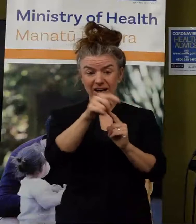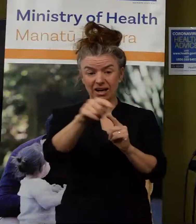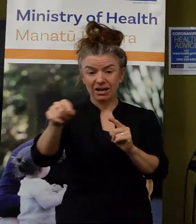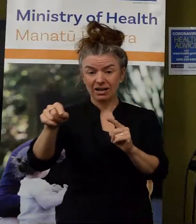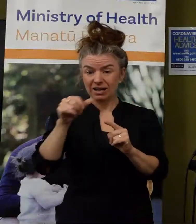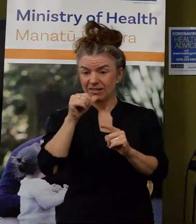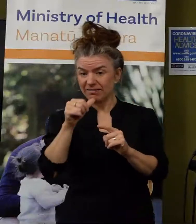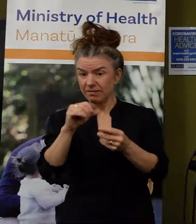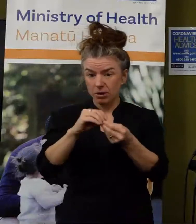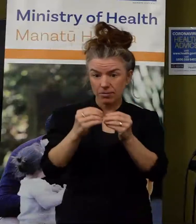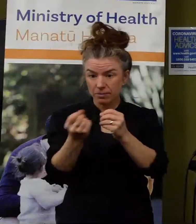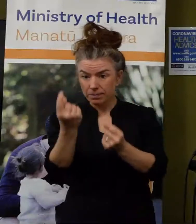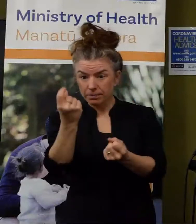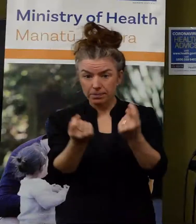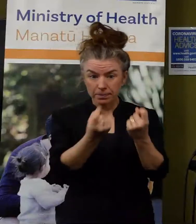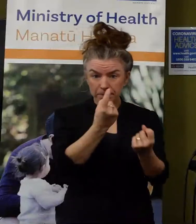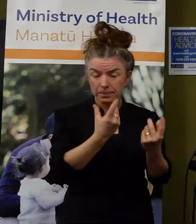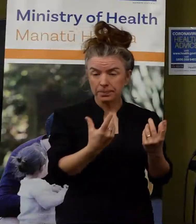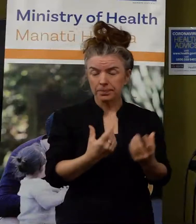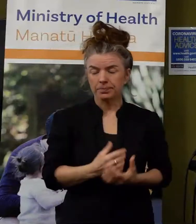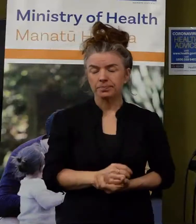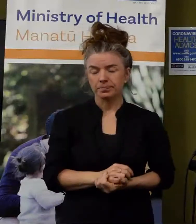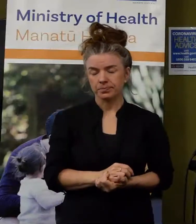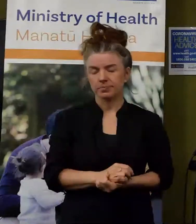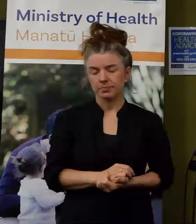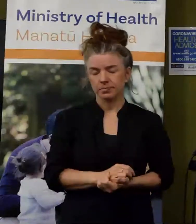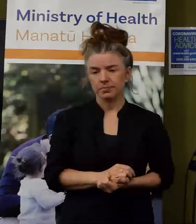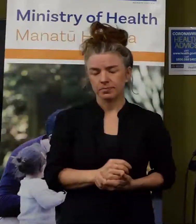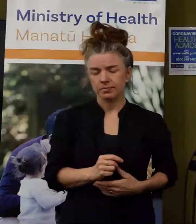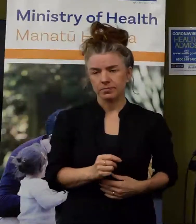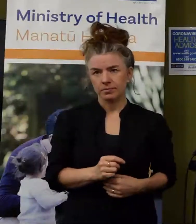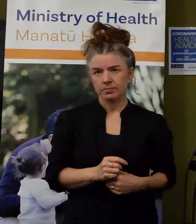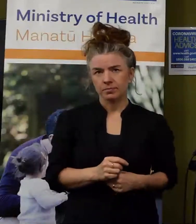So two very deliberate things we're doing.